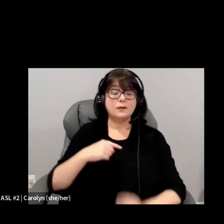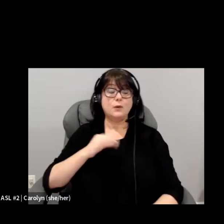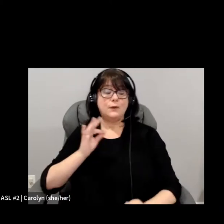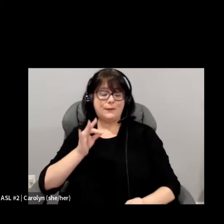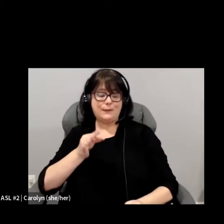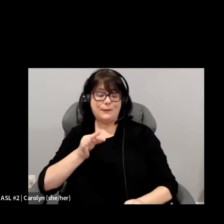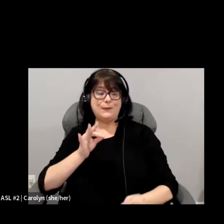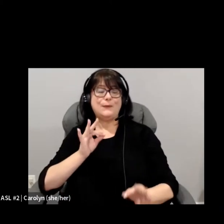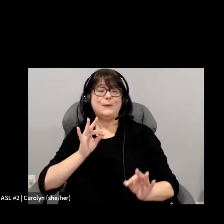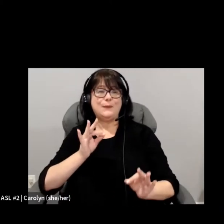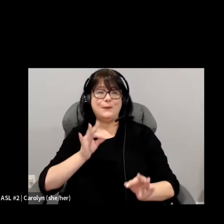HARASSMENT.